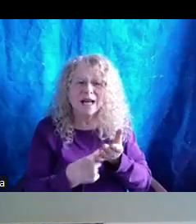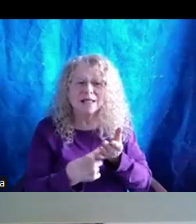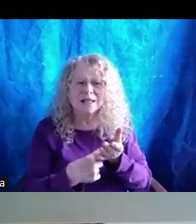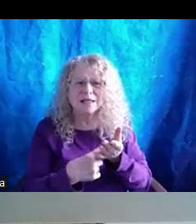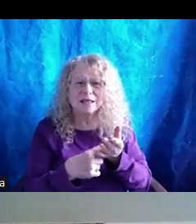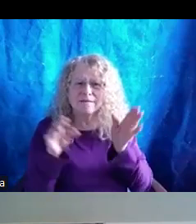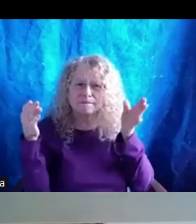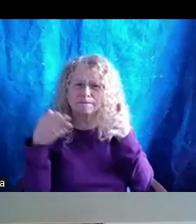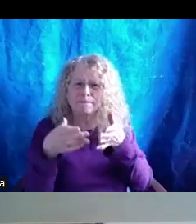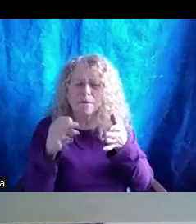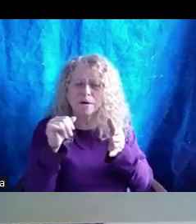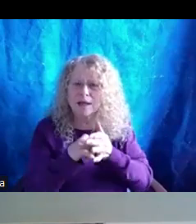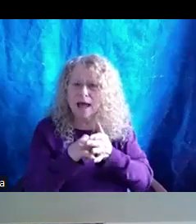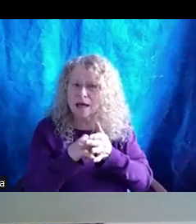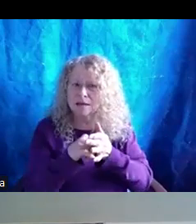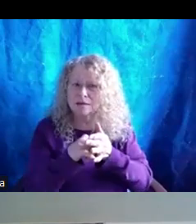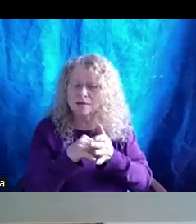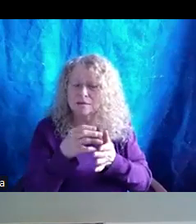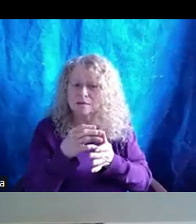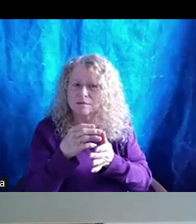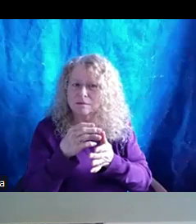ON THAT PIECE?